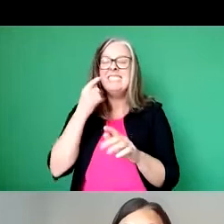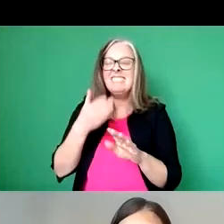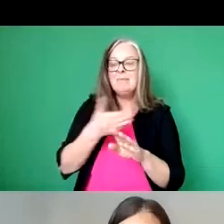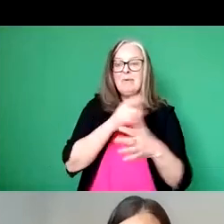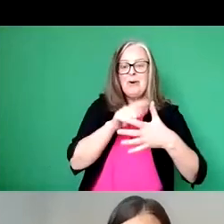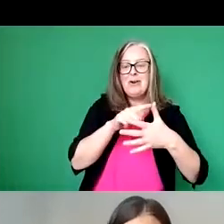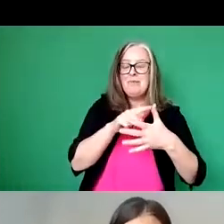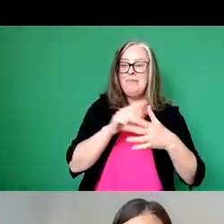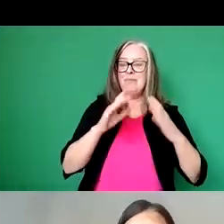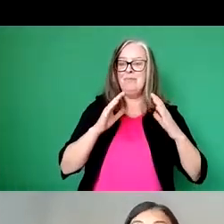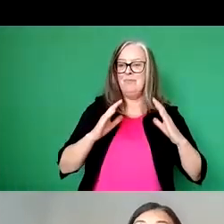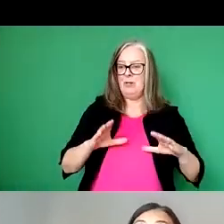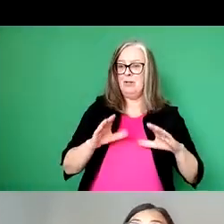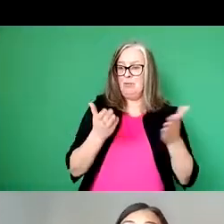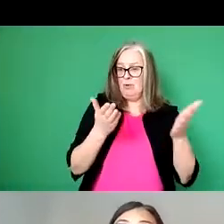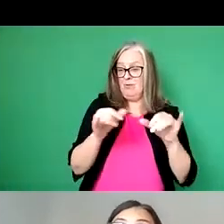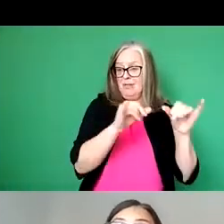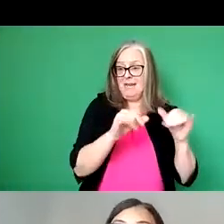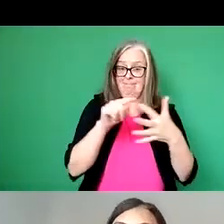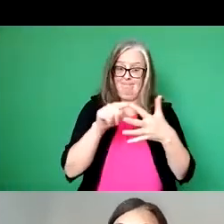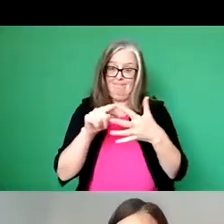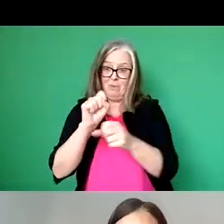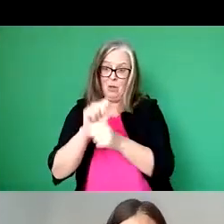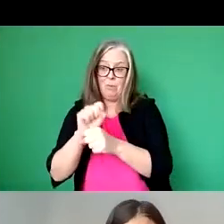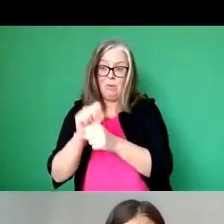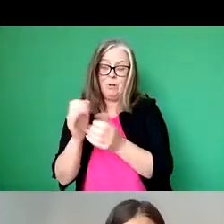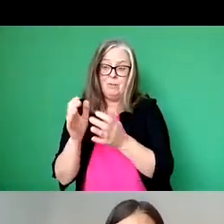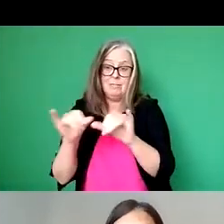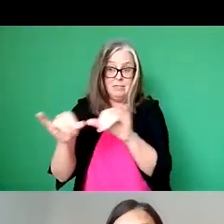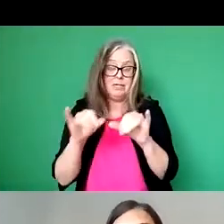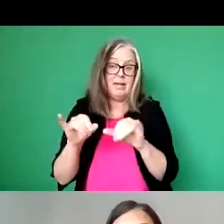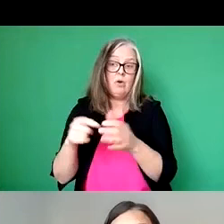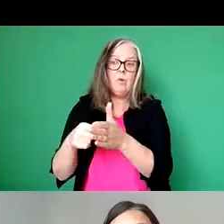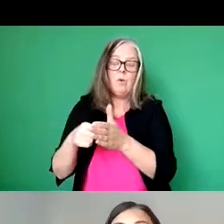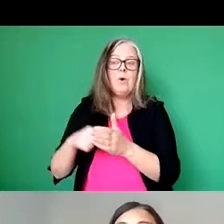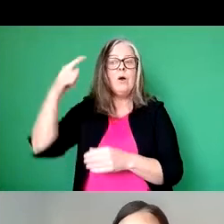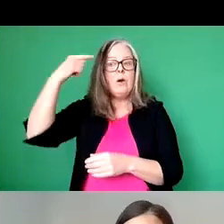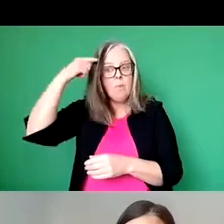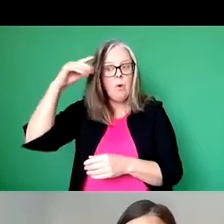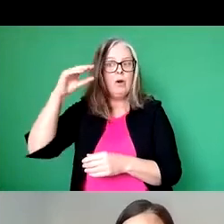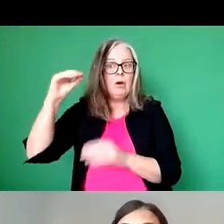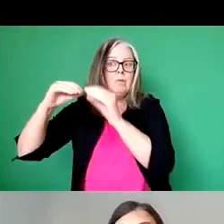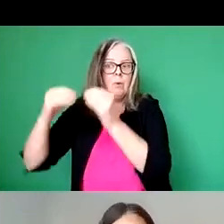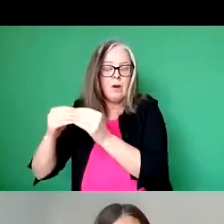this standard requires that employers receive training on how to interact with an